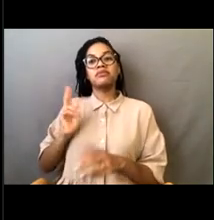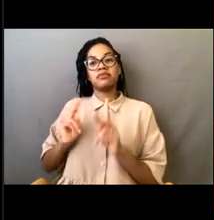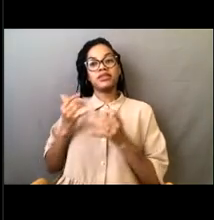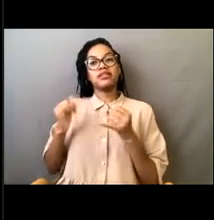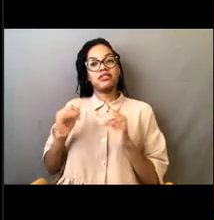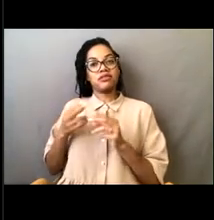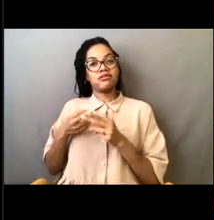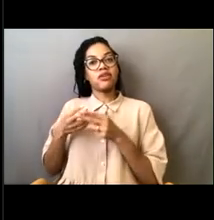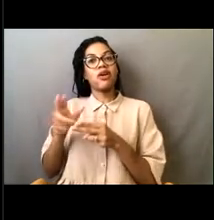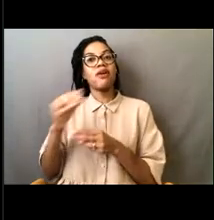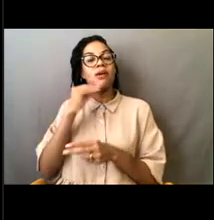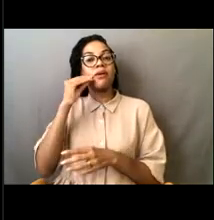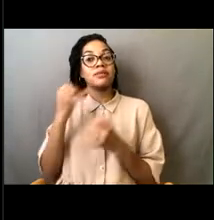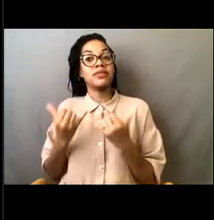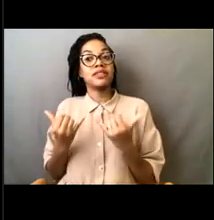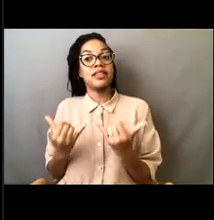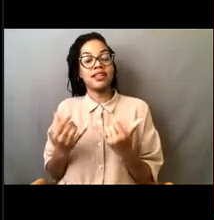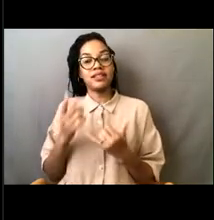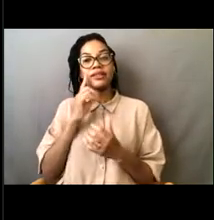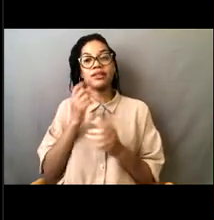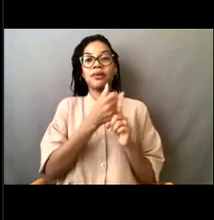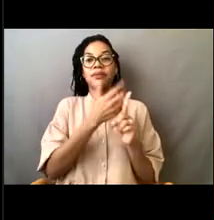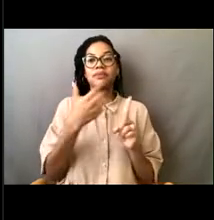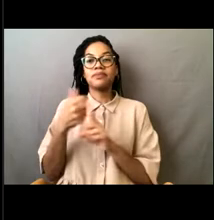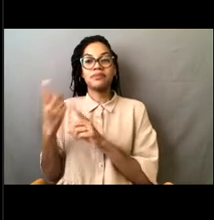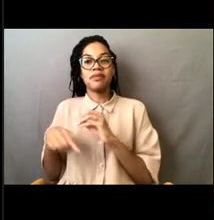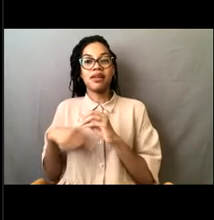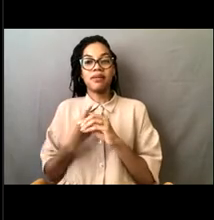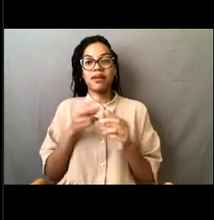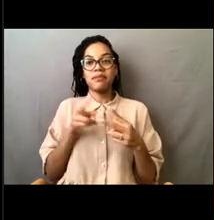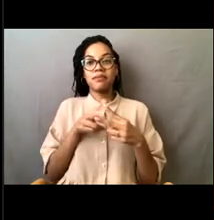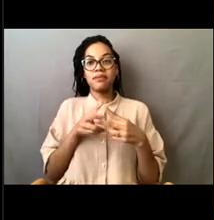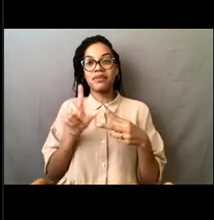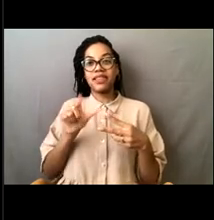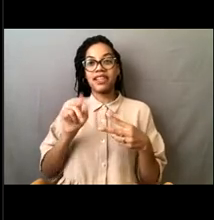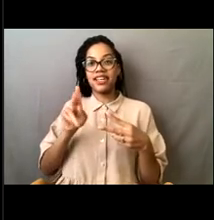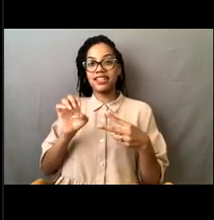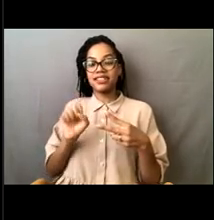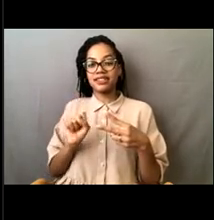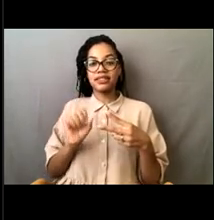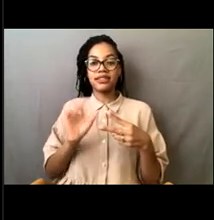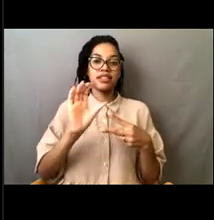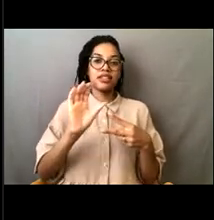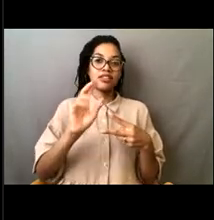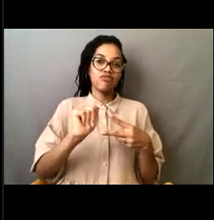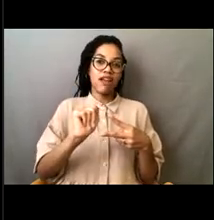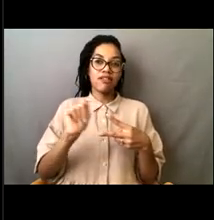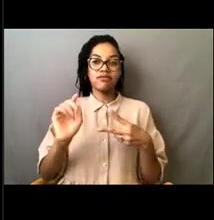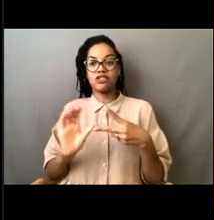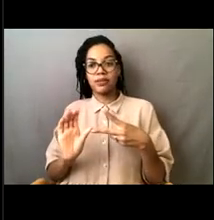lake trout in Lake Champlain today, which was important both culturally for all of the tribes that I just mentioned,